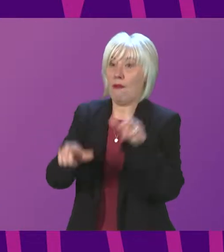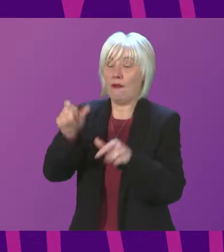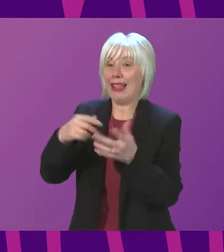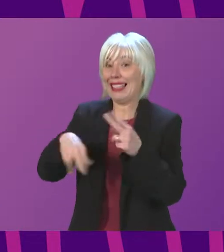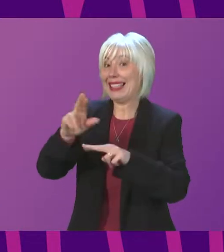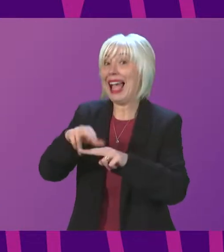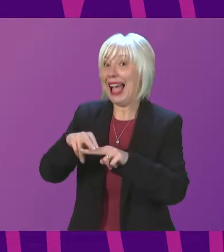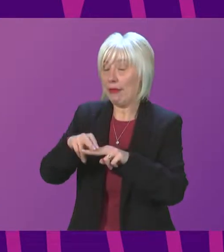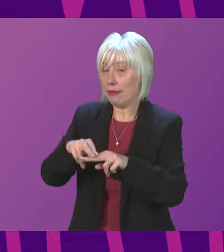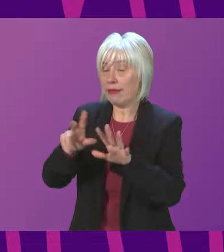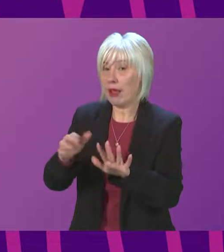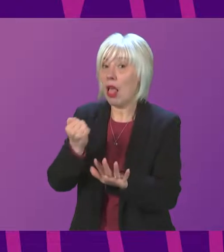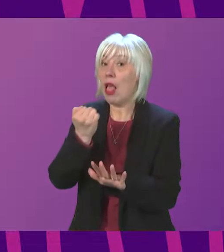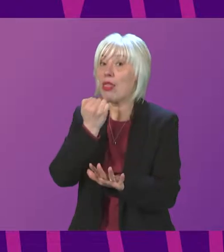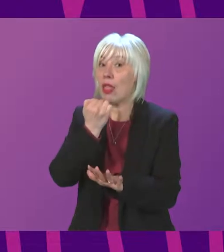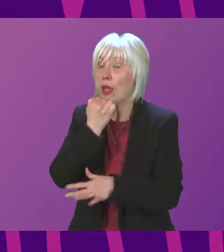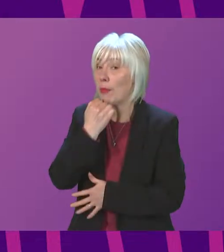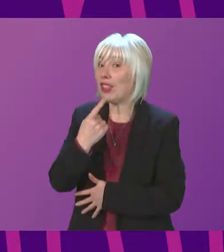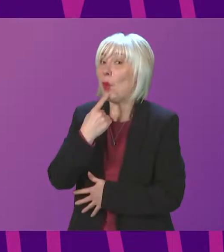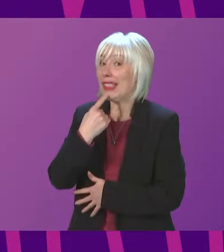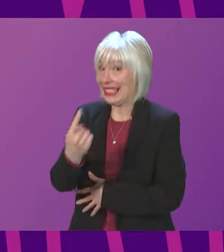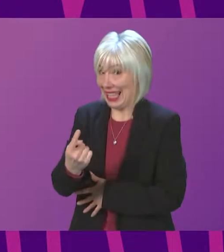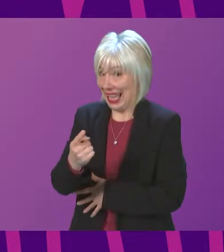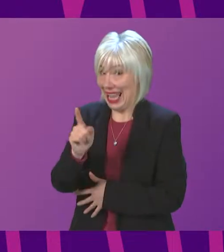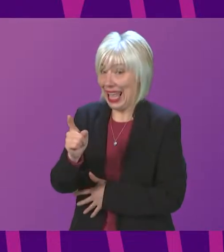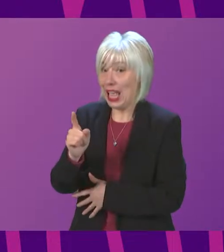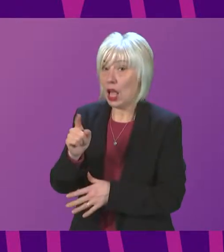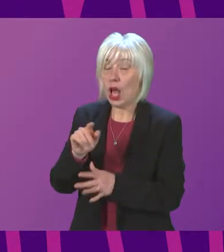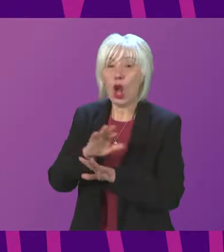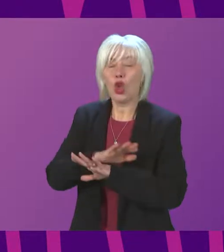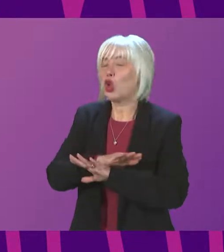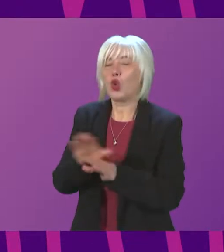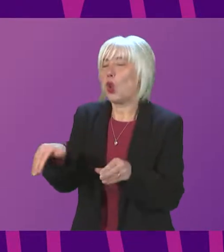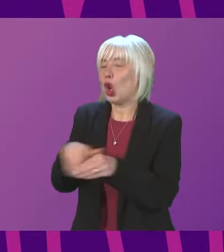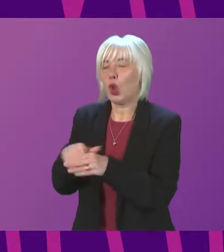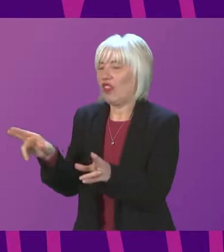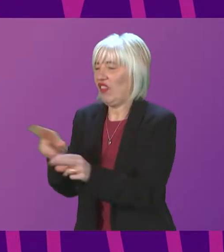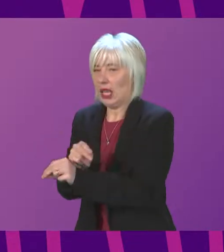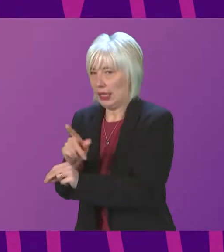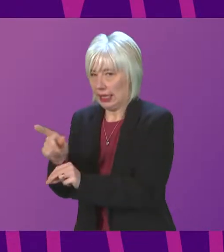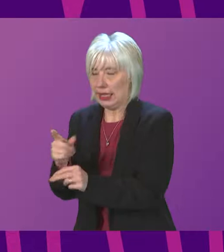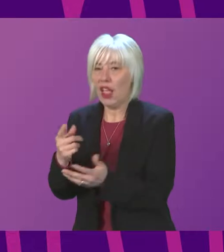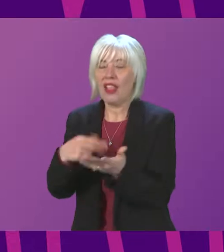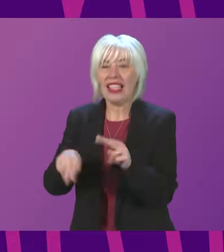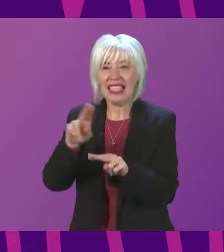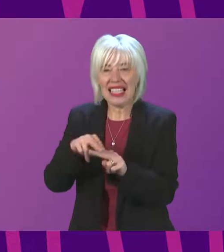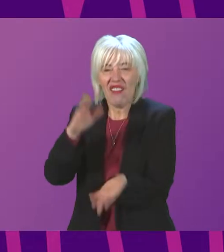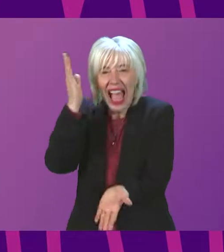The numbers that I am about to cite are exclusive of vacancies—these are staff who are in